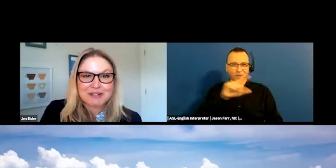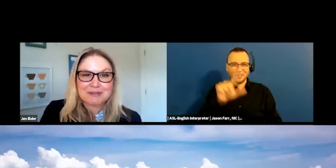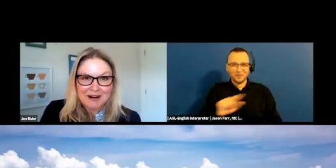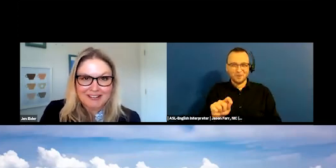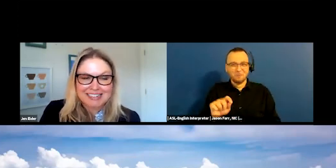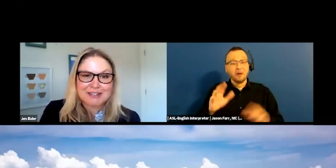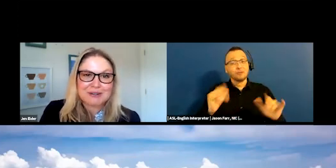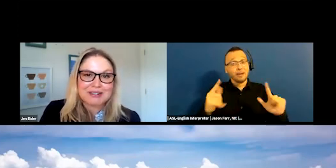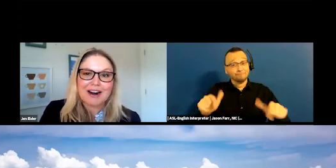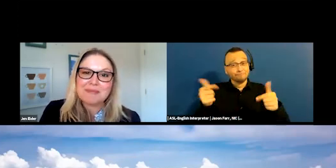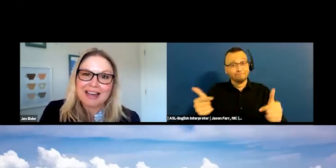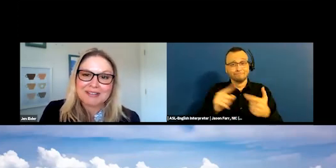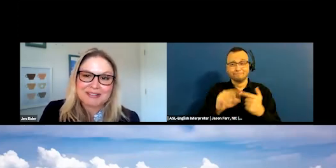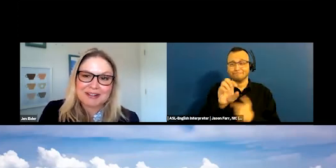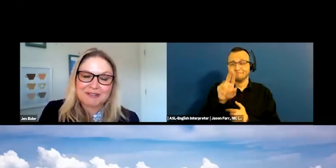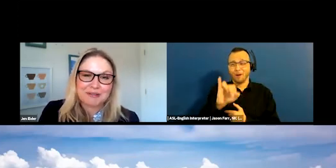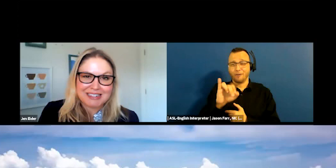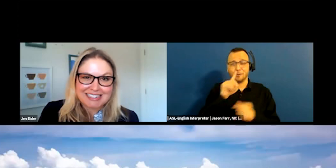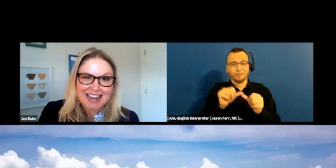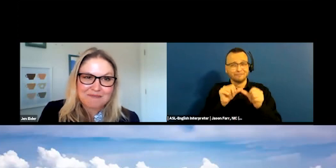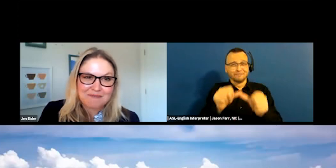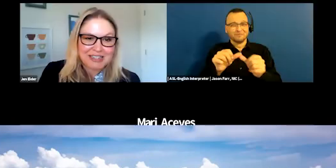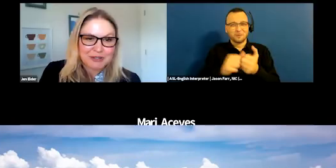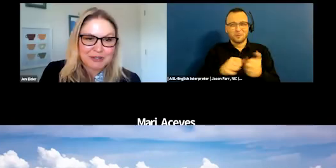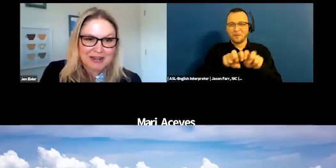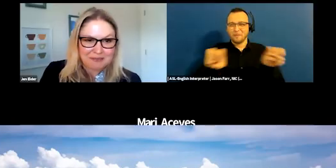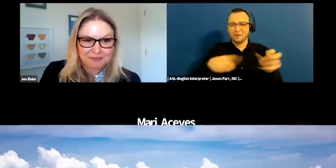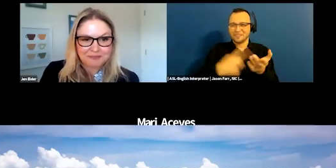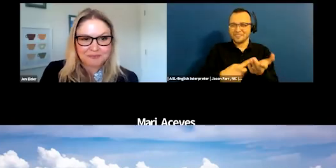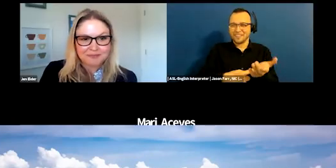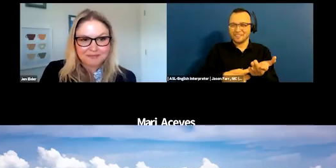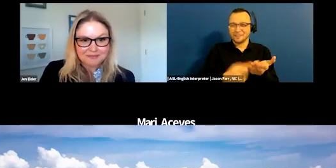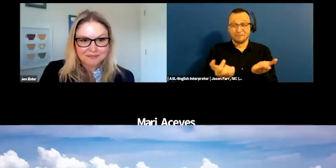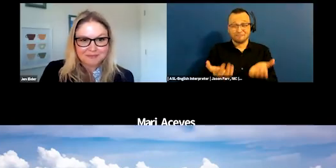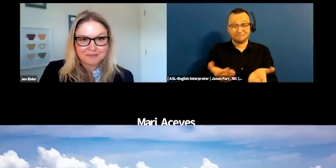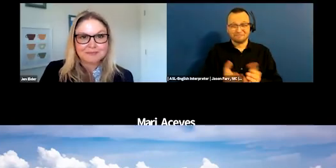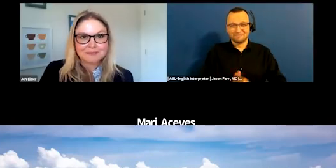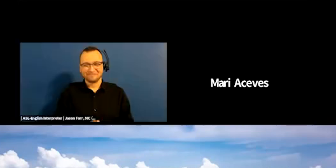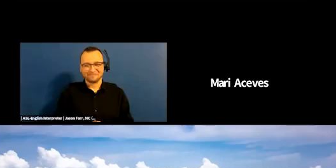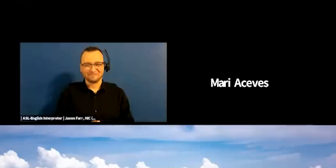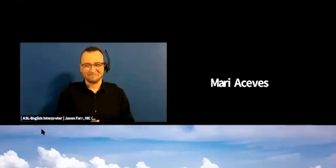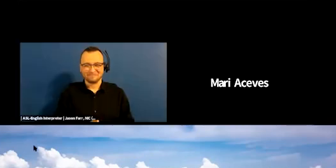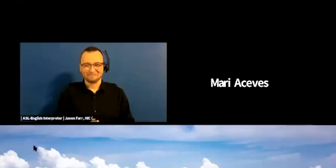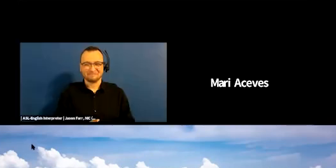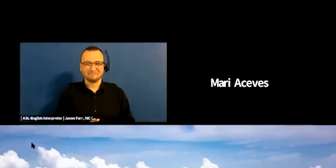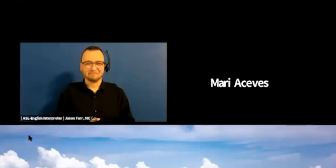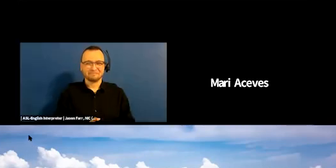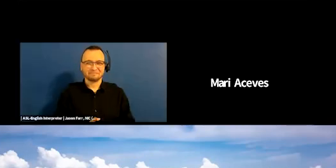I think there's a lot that we can learn. Sorry about the sharing there. And with that, we have reached the end